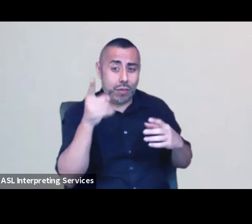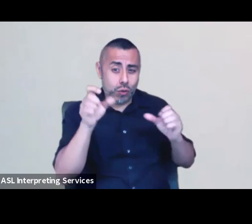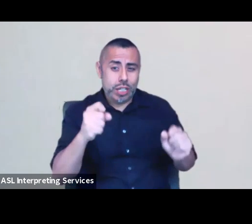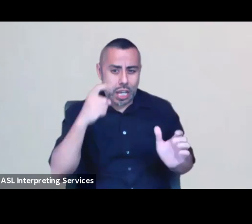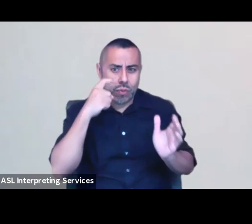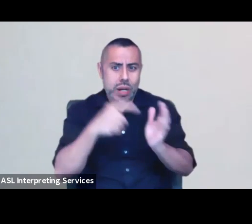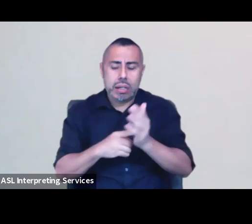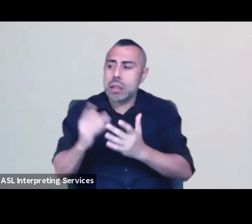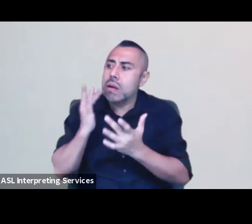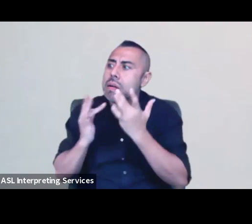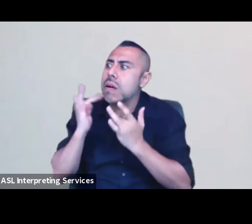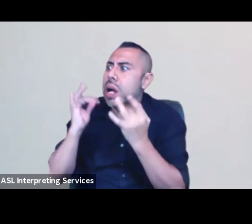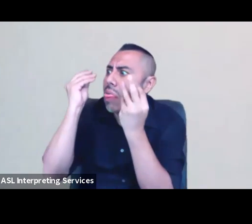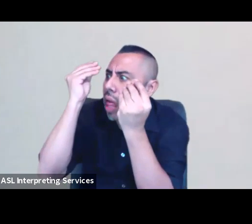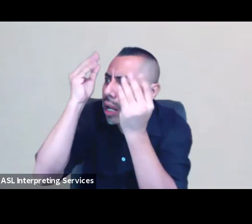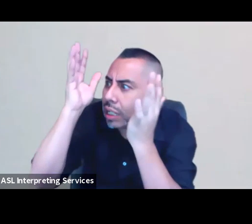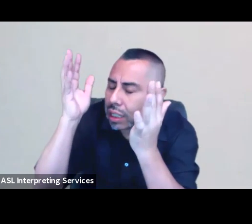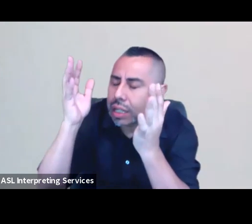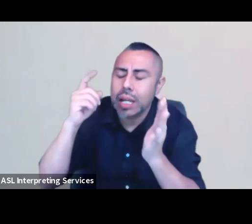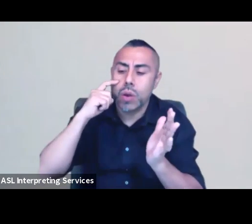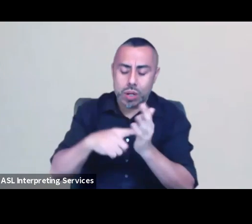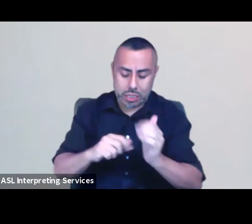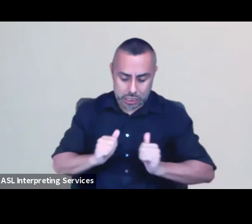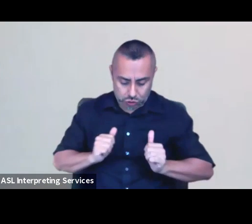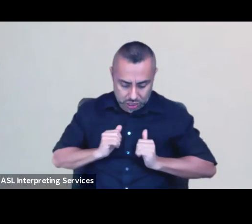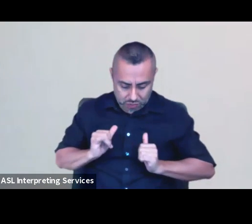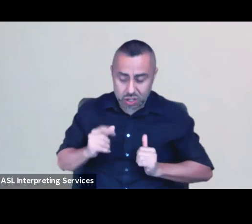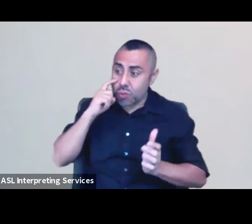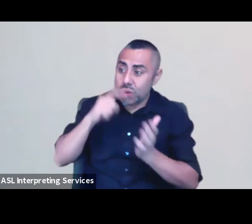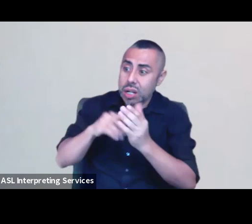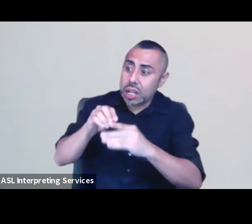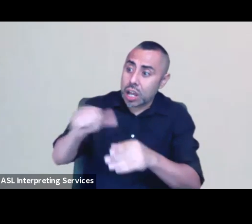we can start to move toward healthier attitudes and more collective power.